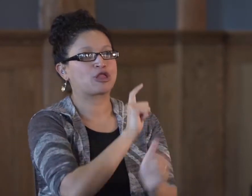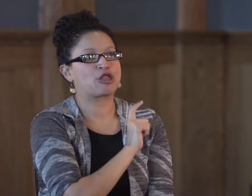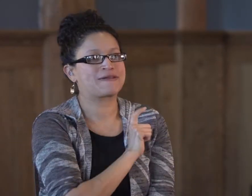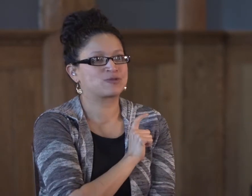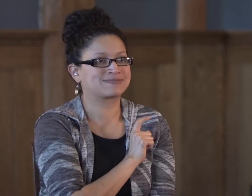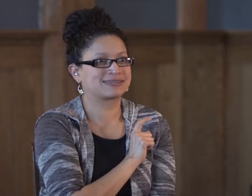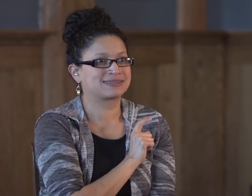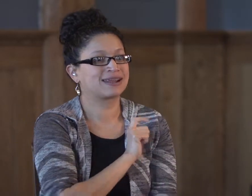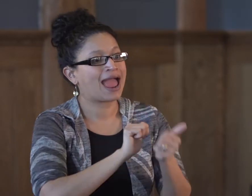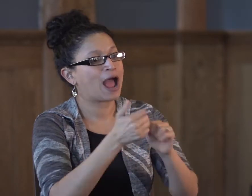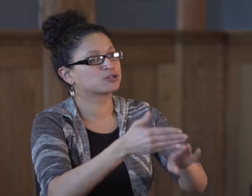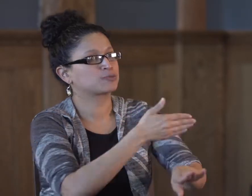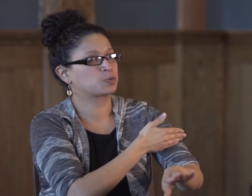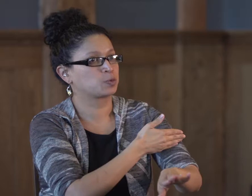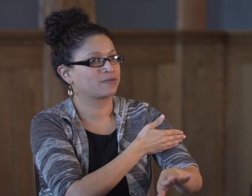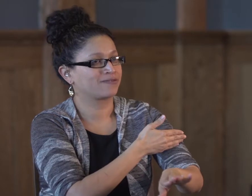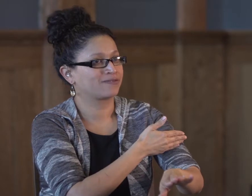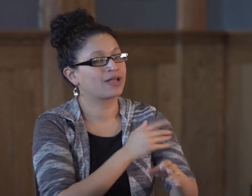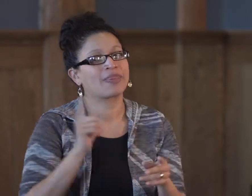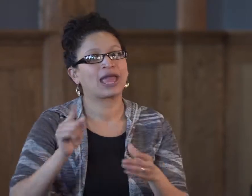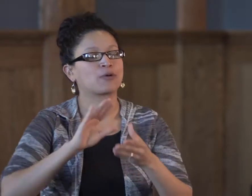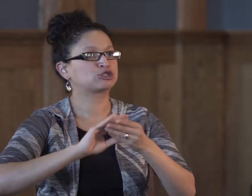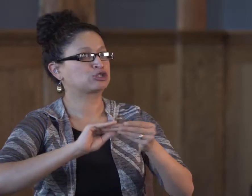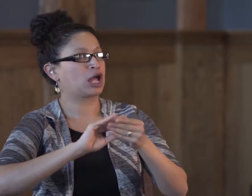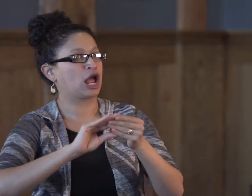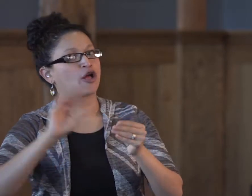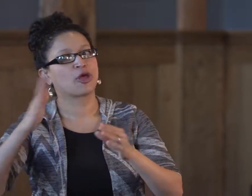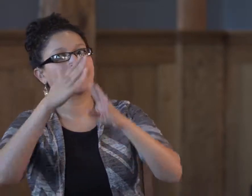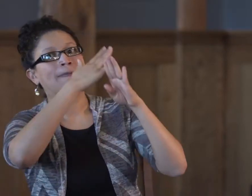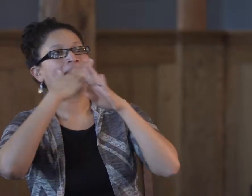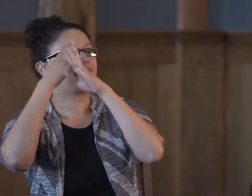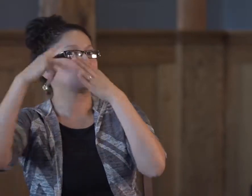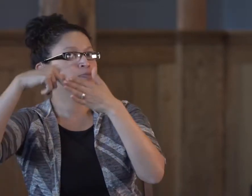barriers that they experience with law enforcement, for example, how that can be improved. That